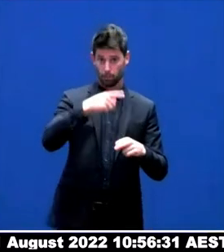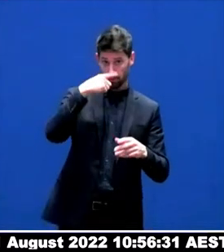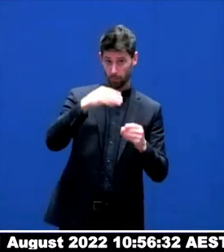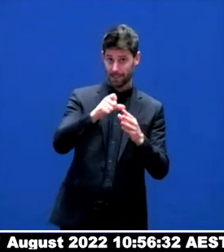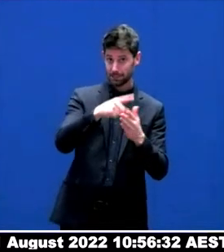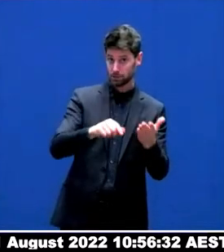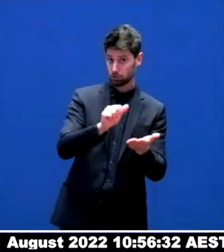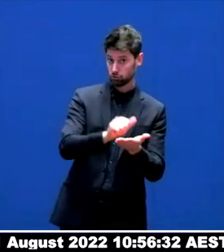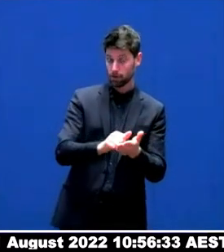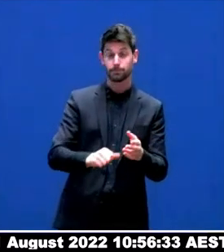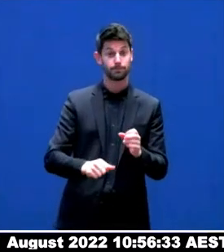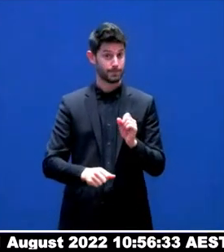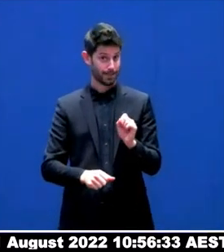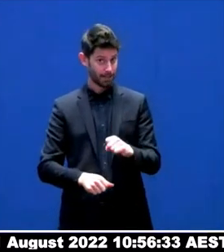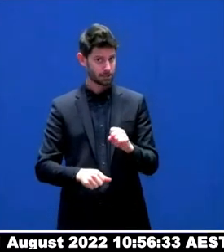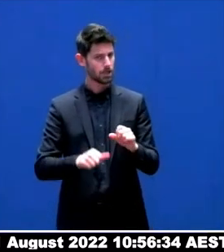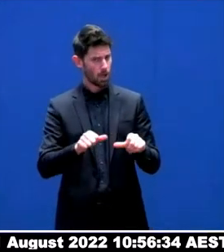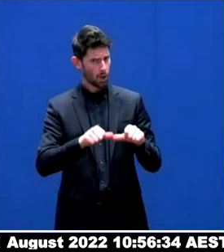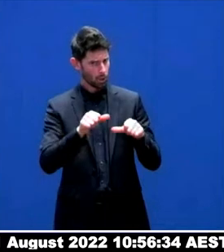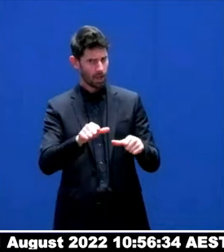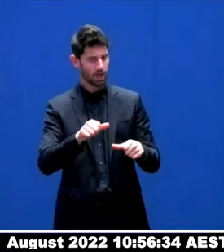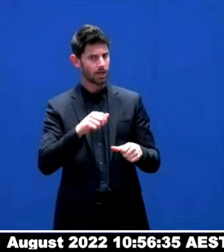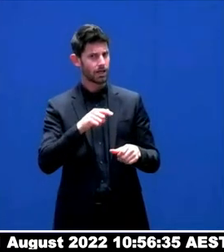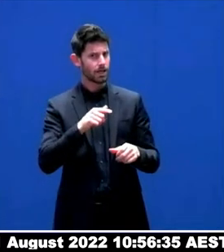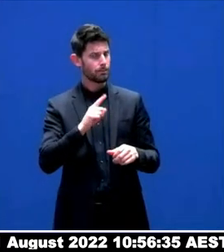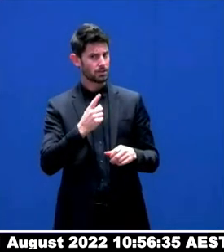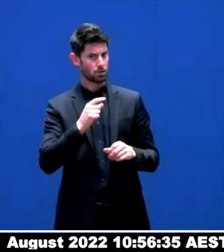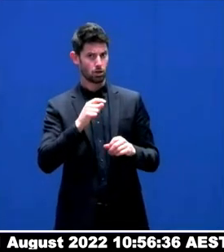Is that right? We're right to understand this isn't the Commonwealth saying "we're about to get in